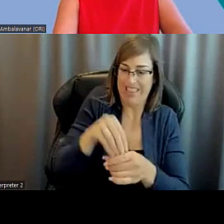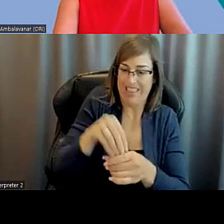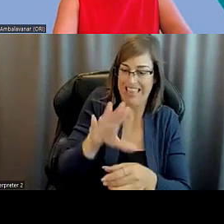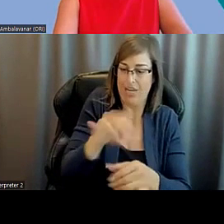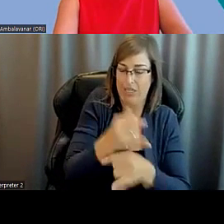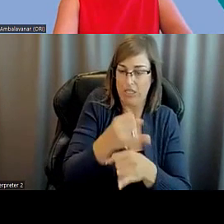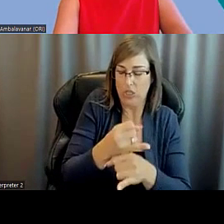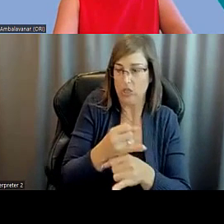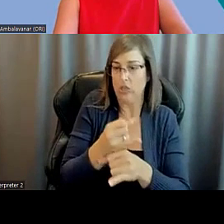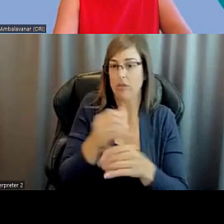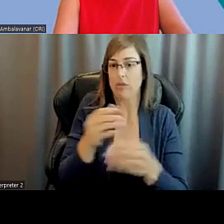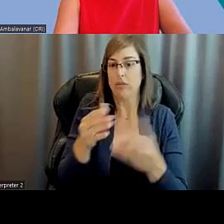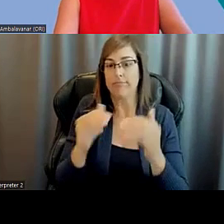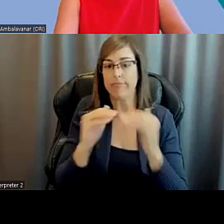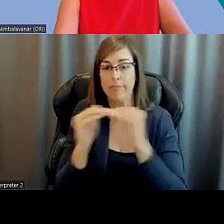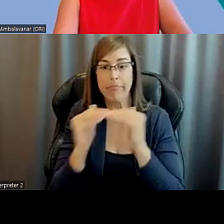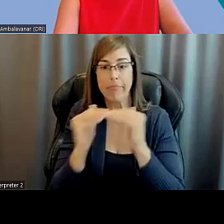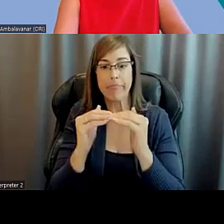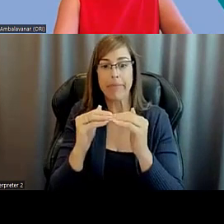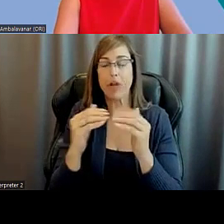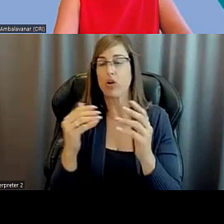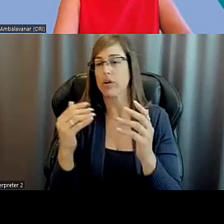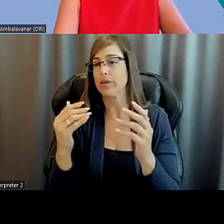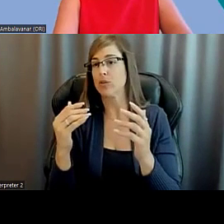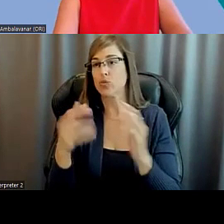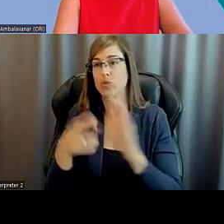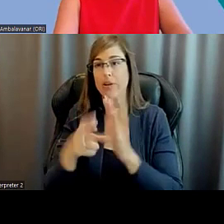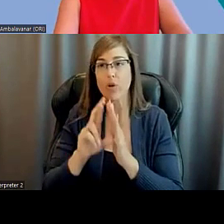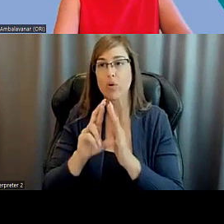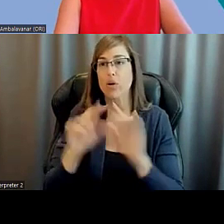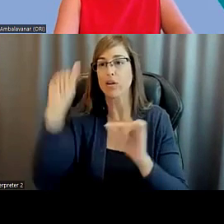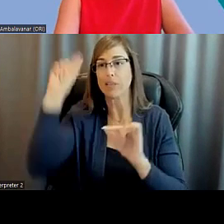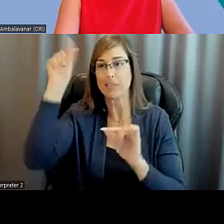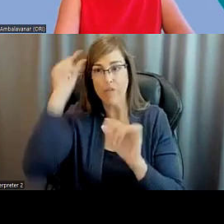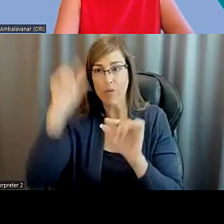government regulatory agencies and whistleblowers,